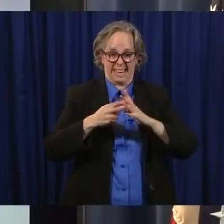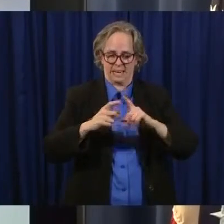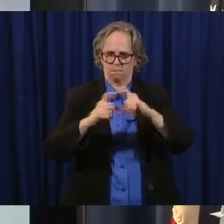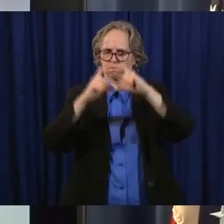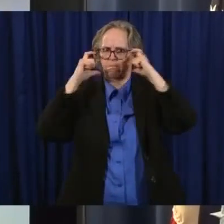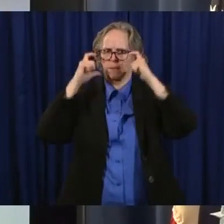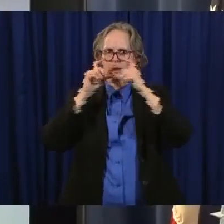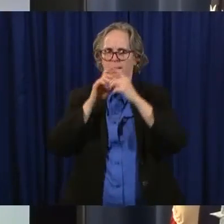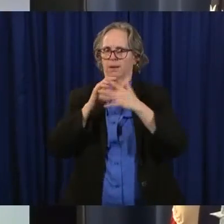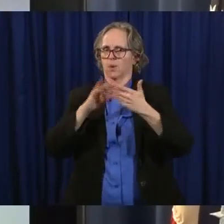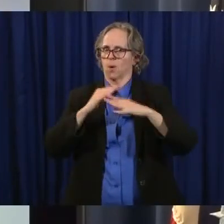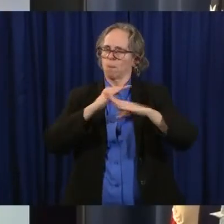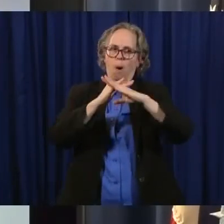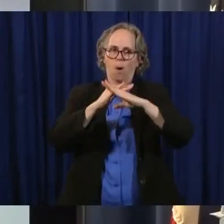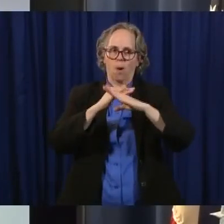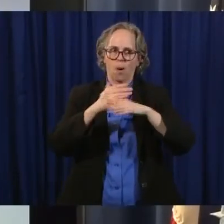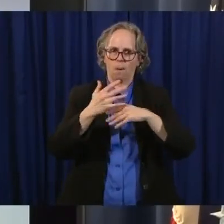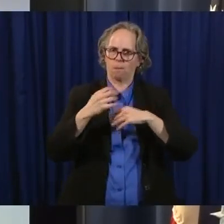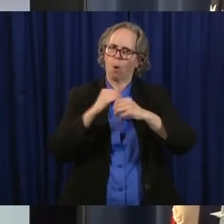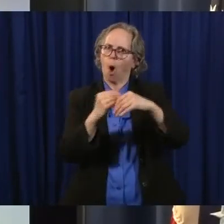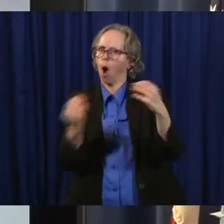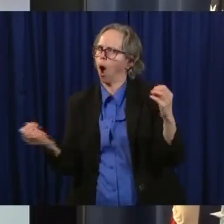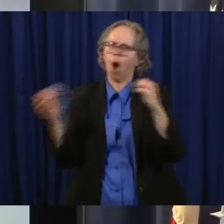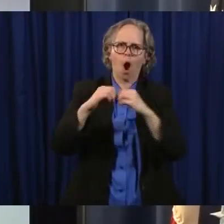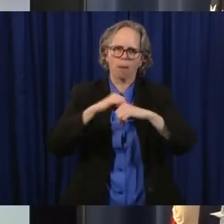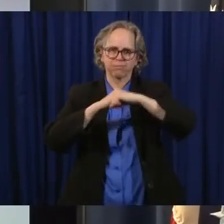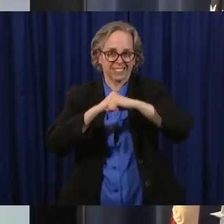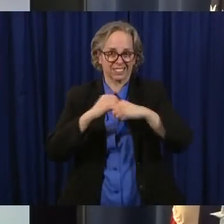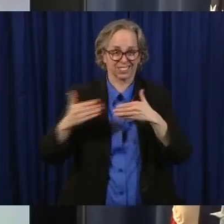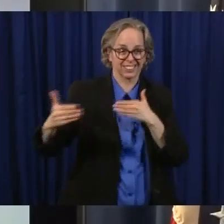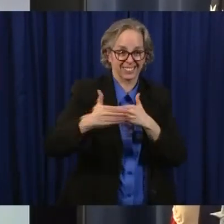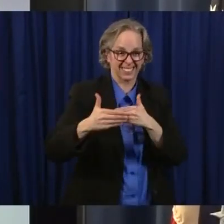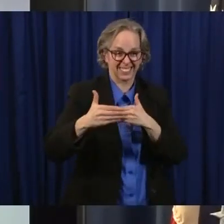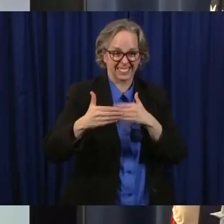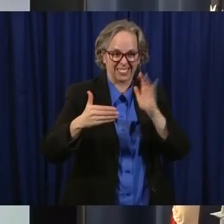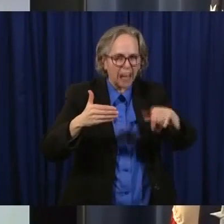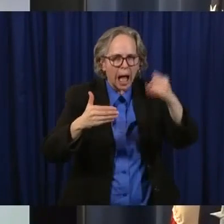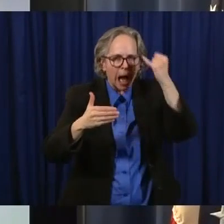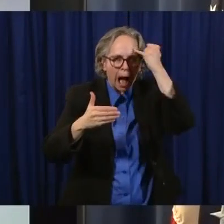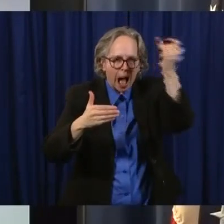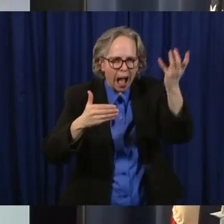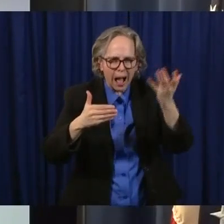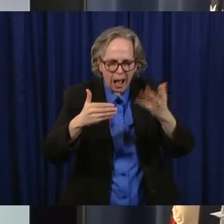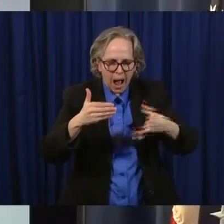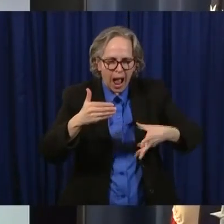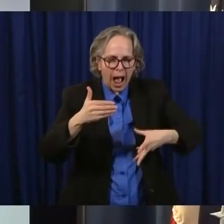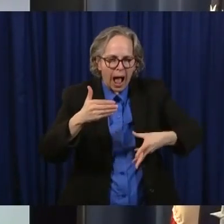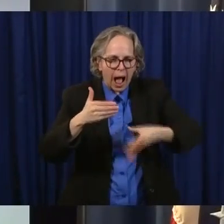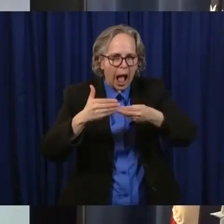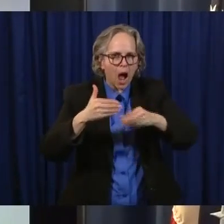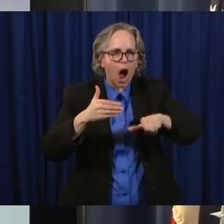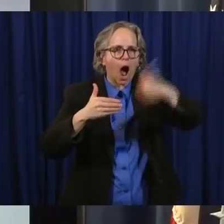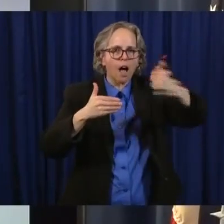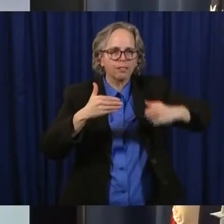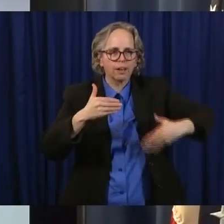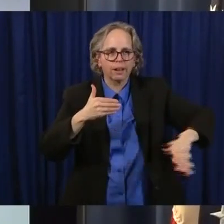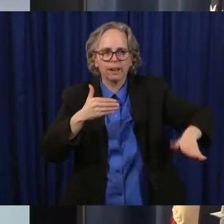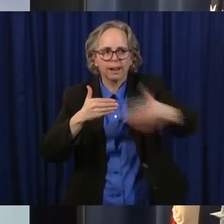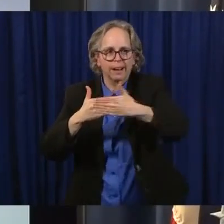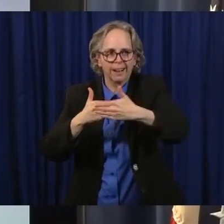ACCESS TO YOUR FACE AND NASAL PASSAGES AND MOUTH BY AN ACTUAL PHYSICAL BARRIER, THAT EXTRA